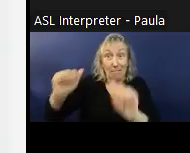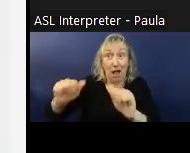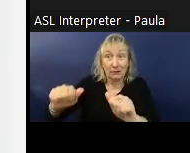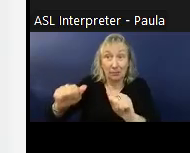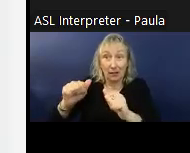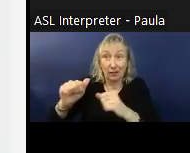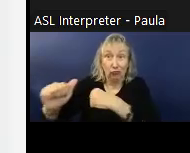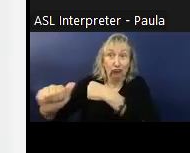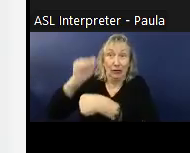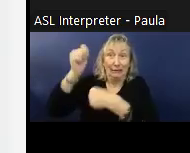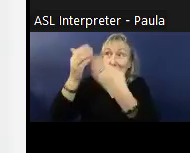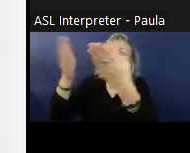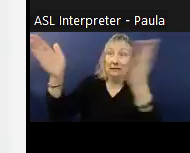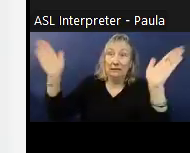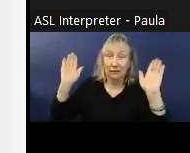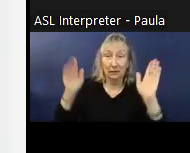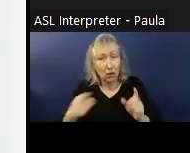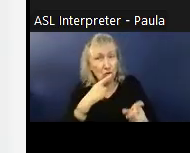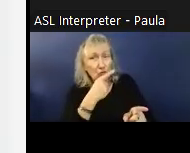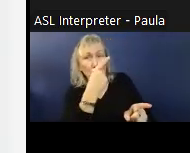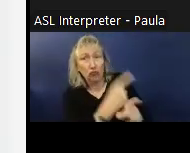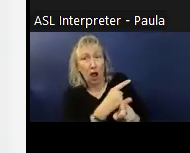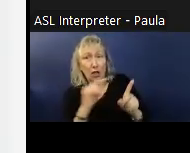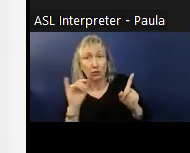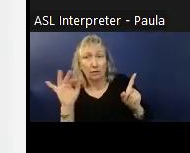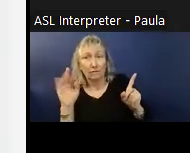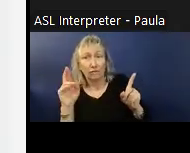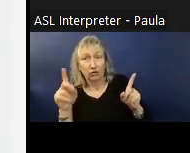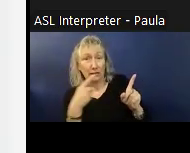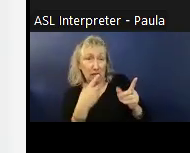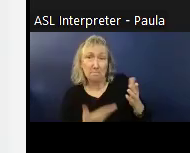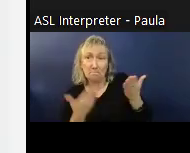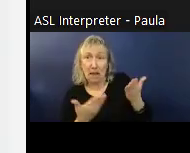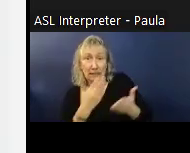And it may be that a resident agrees to be isolated for infectious disease purposes.